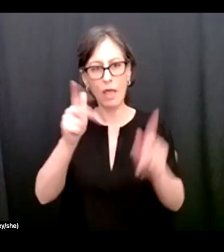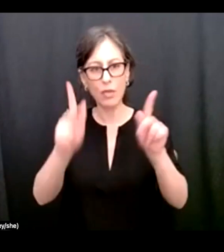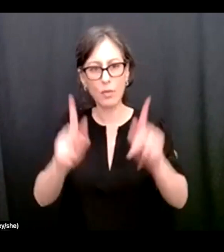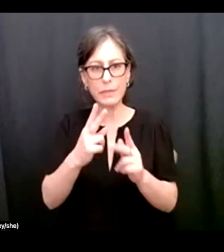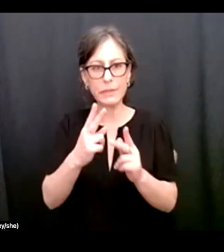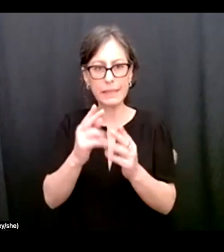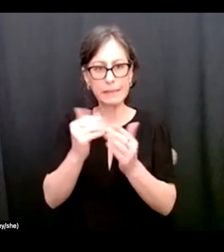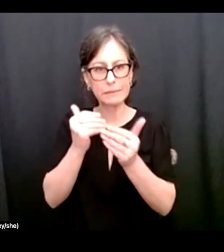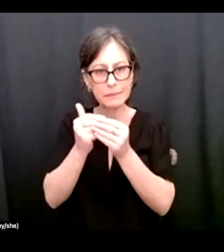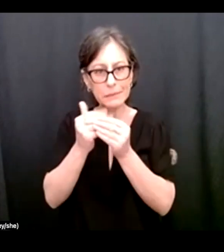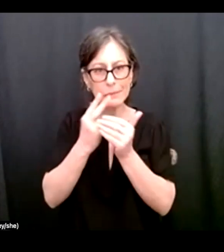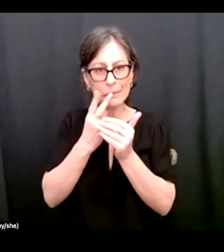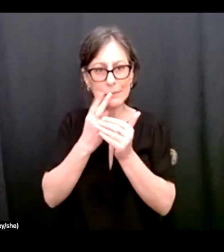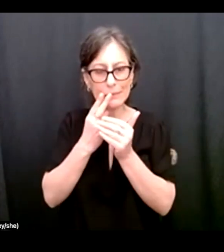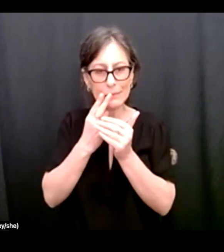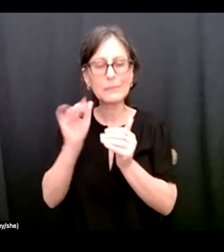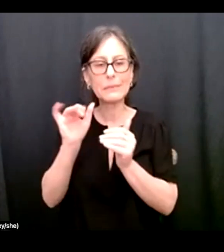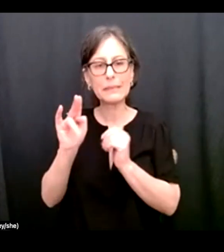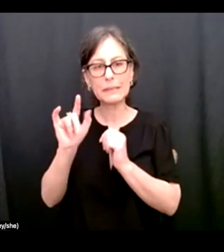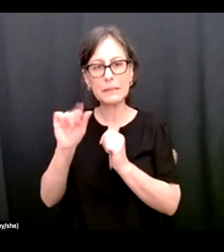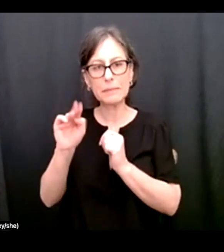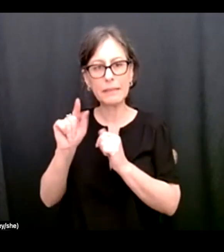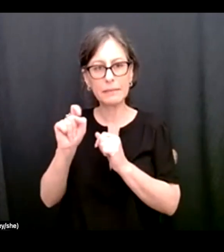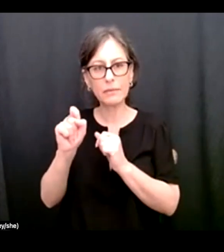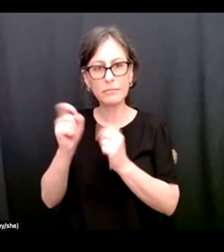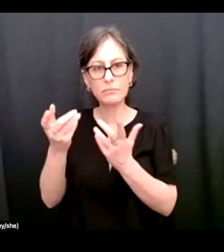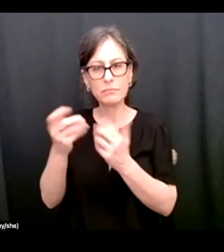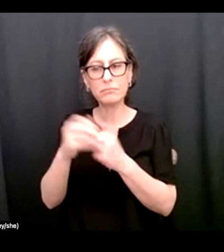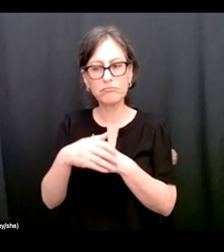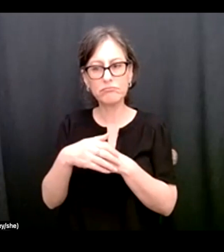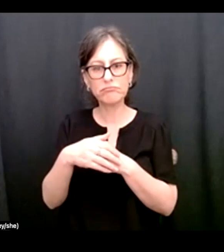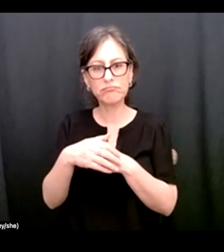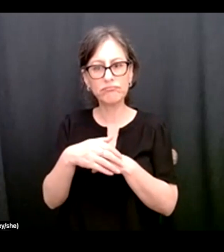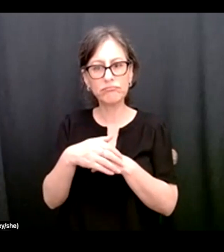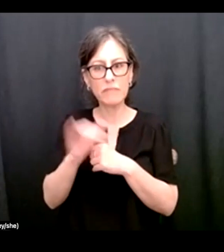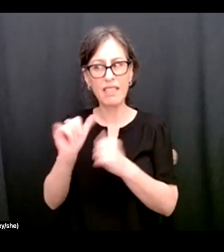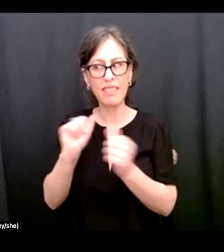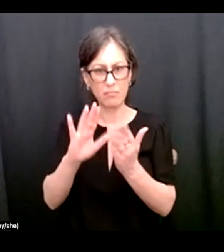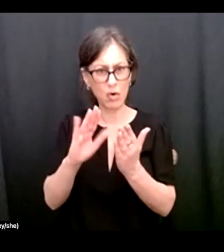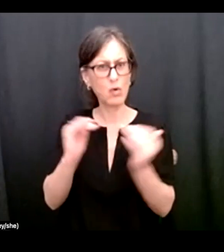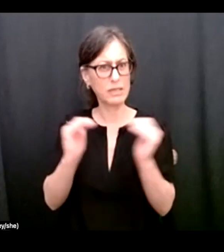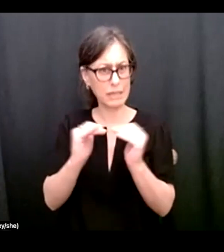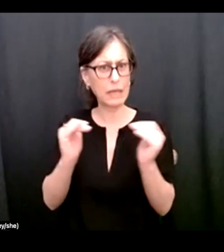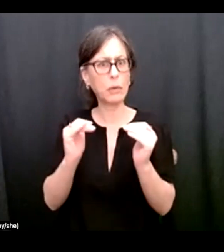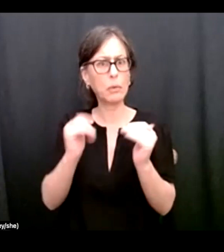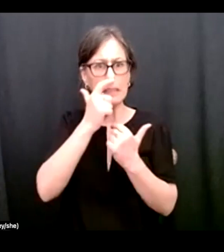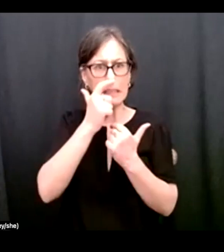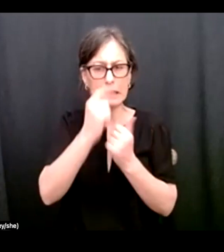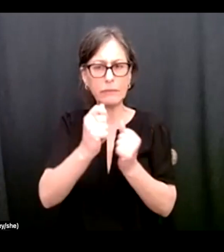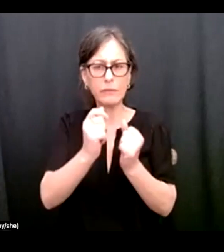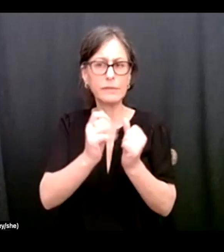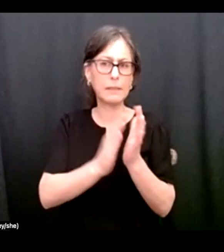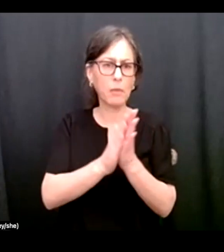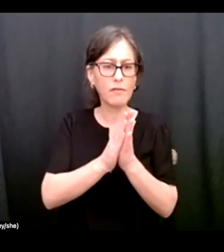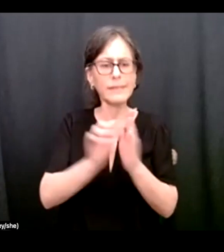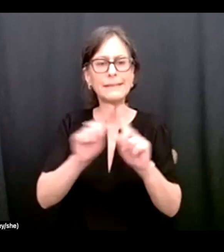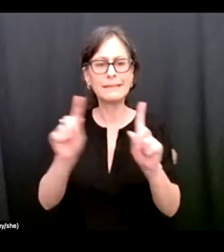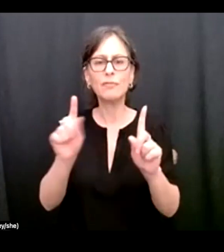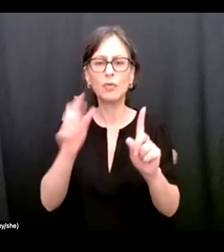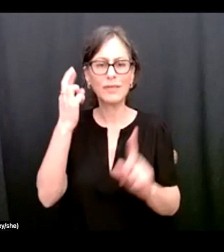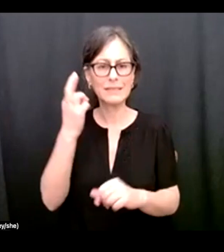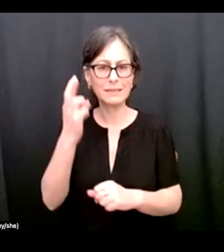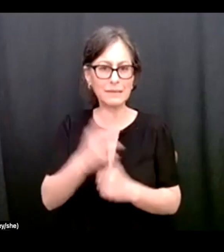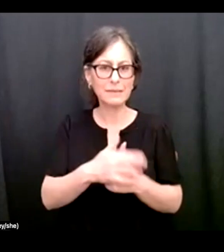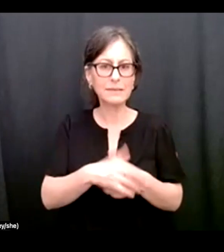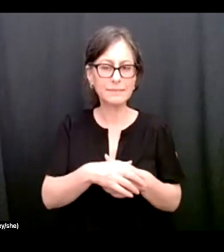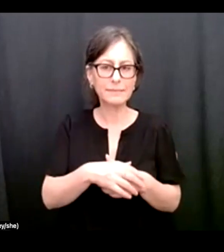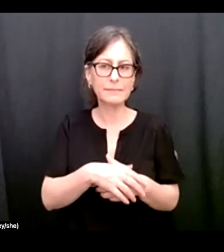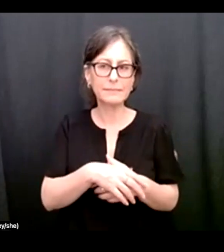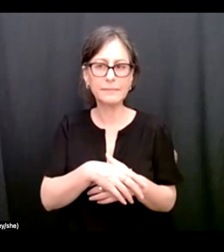And so I think that approach is equally compelling for different reasons, and so it goes to show